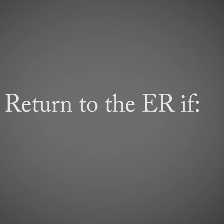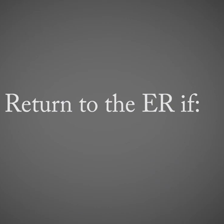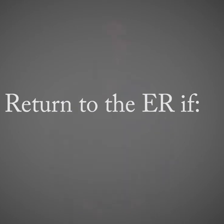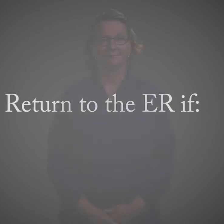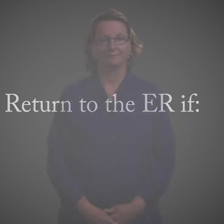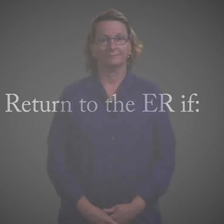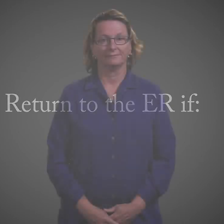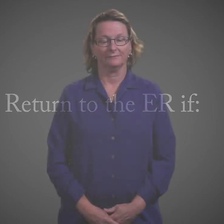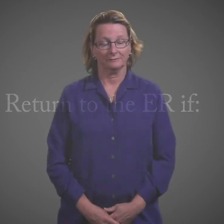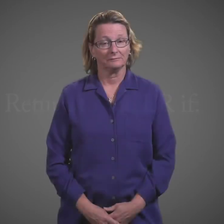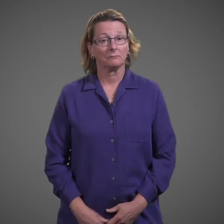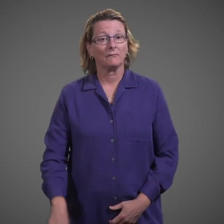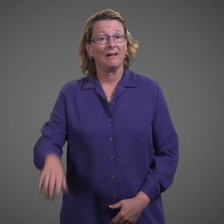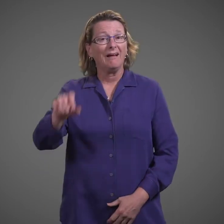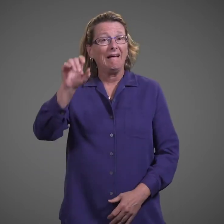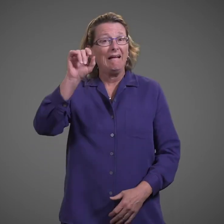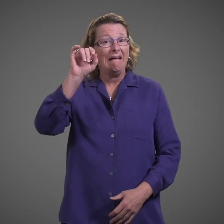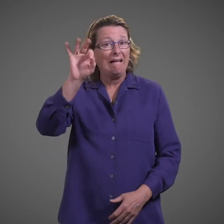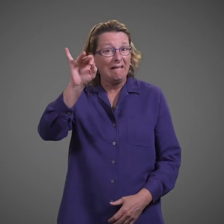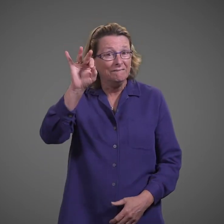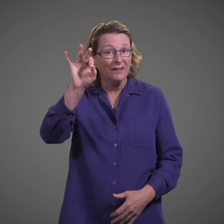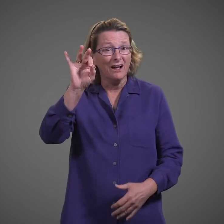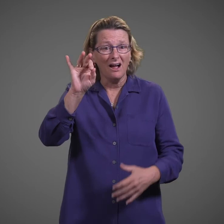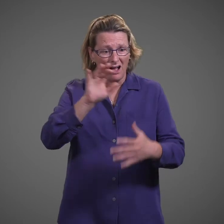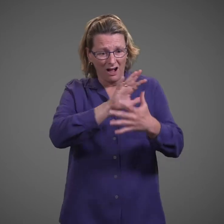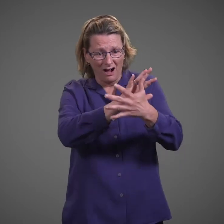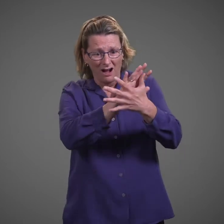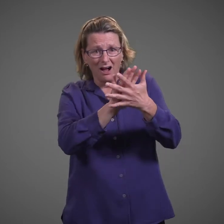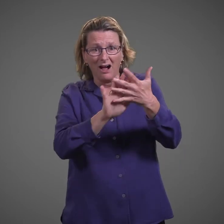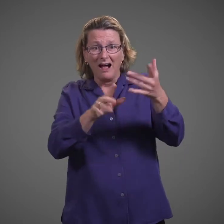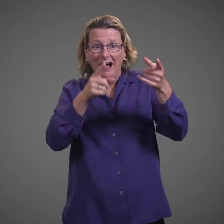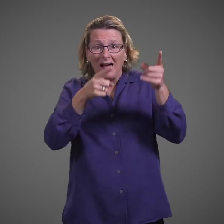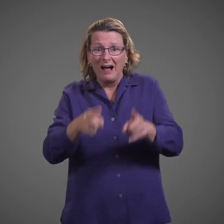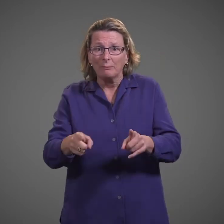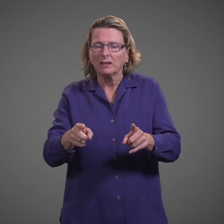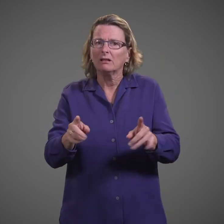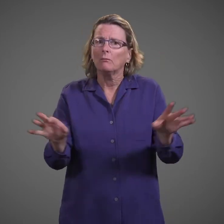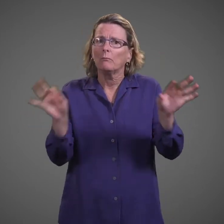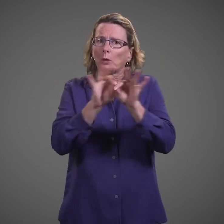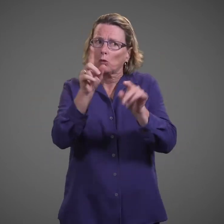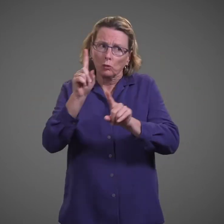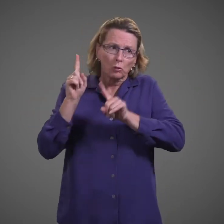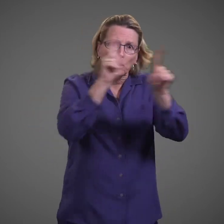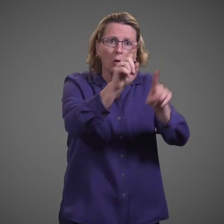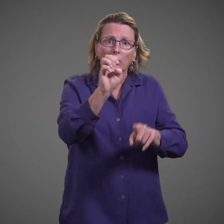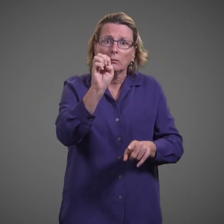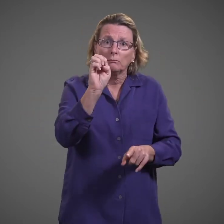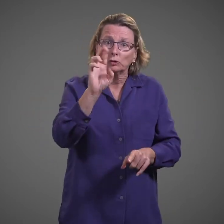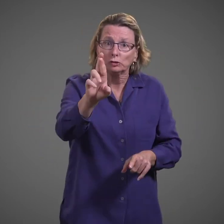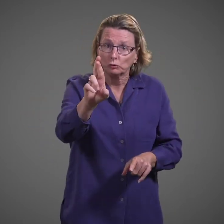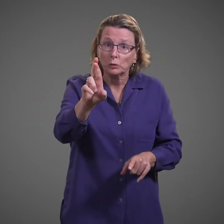You should go back to the ER if you notice certain things occurring: